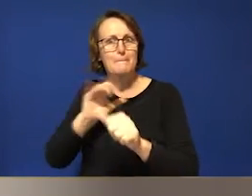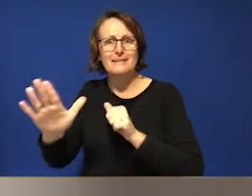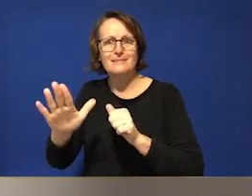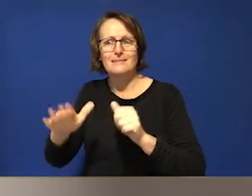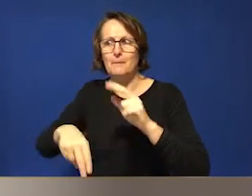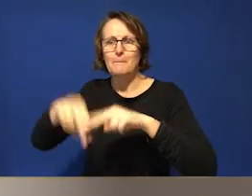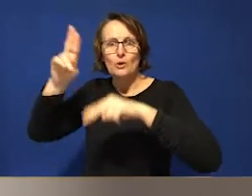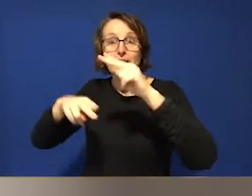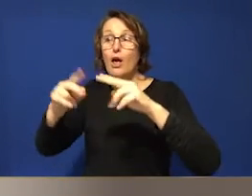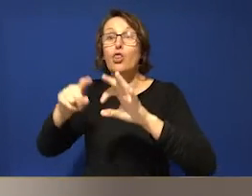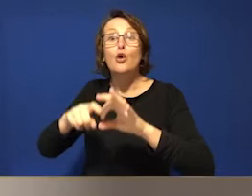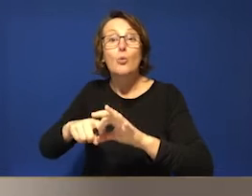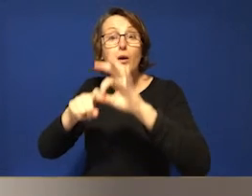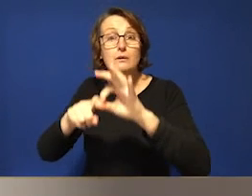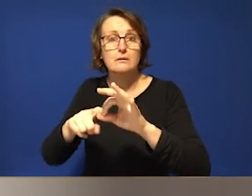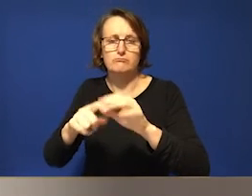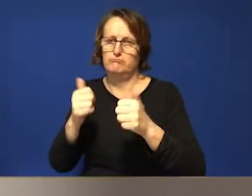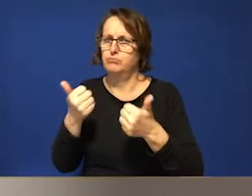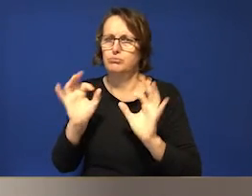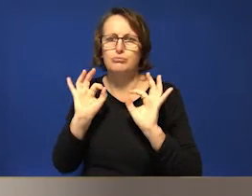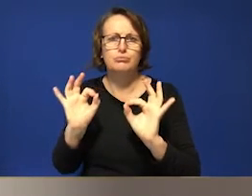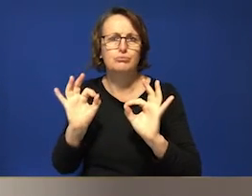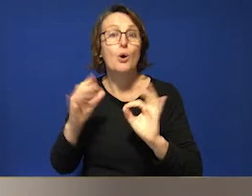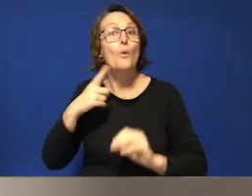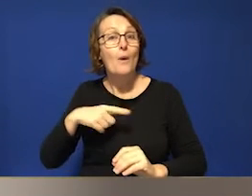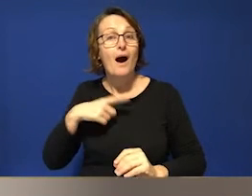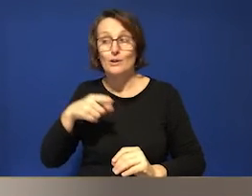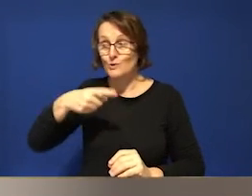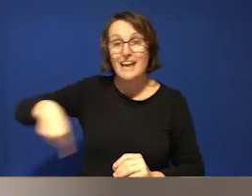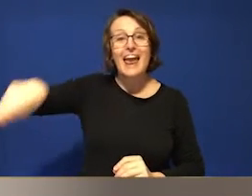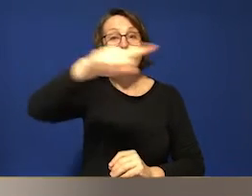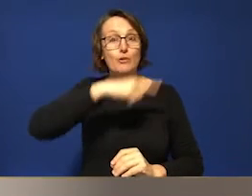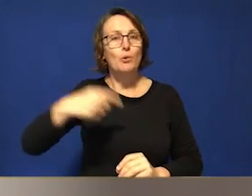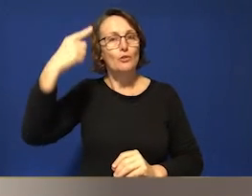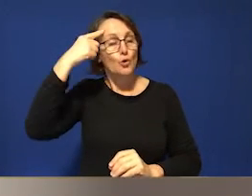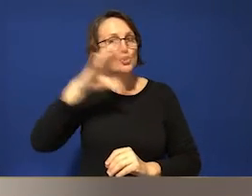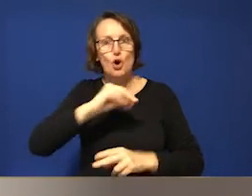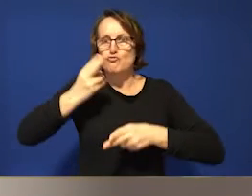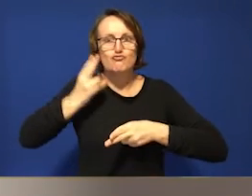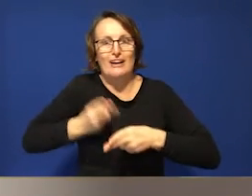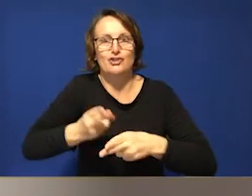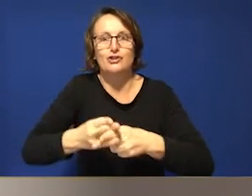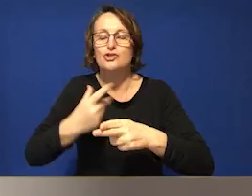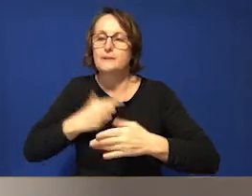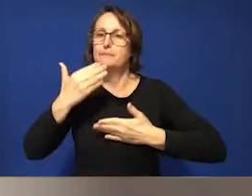we can and the build quality is beautiful. I think because everyone realized that don't rush it,